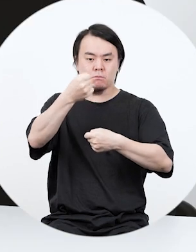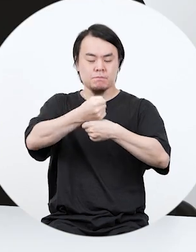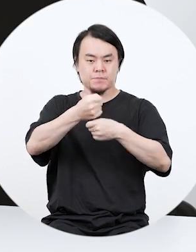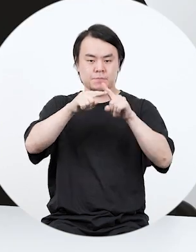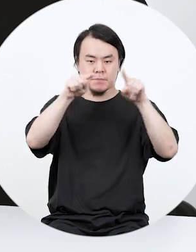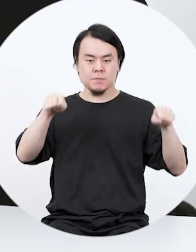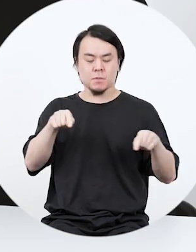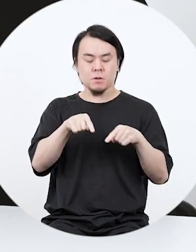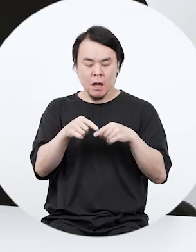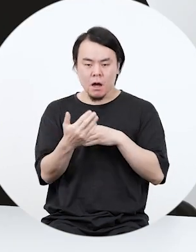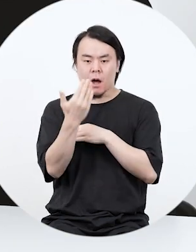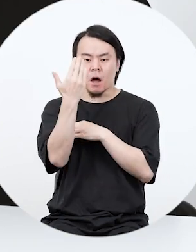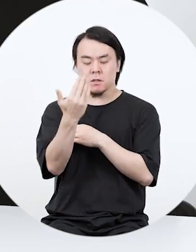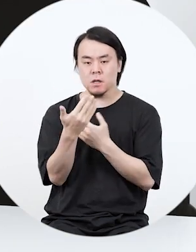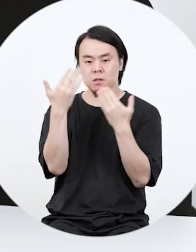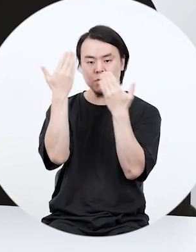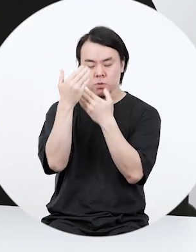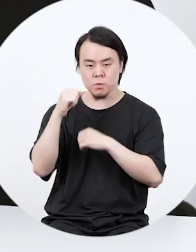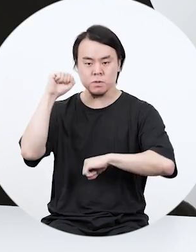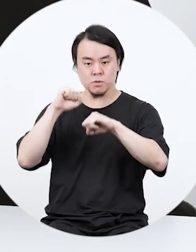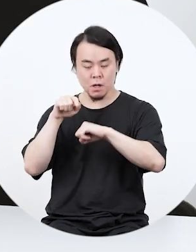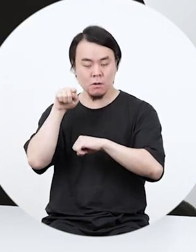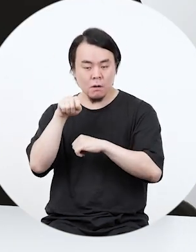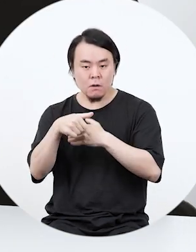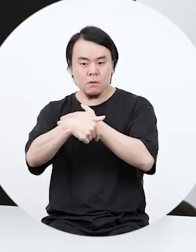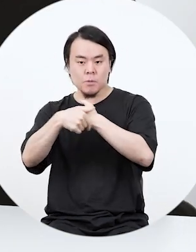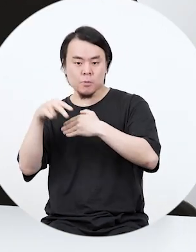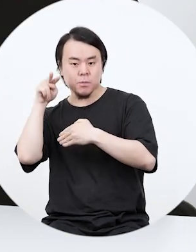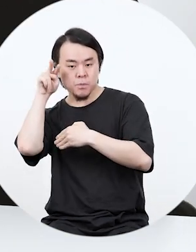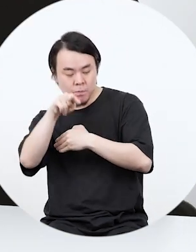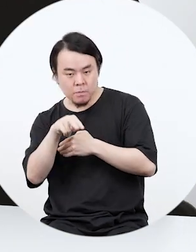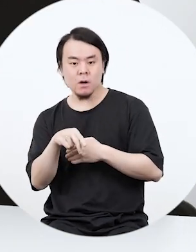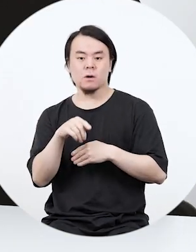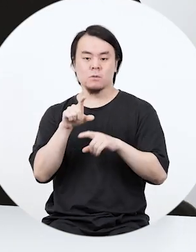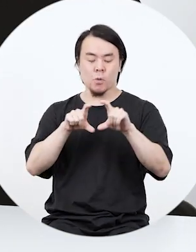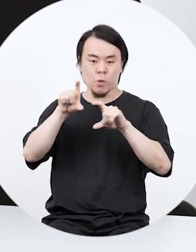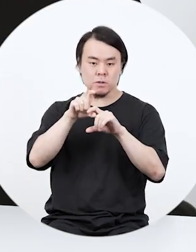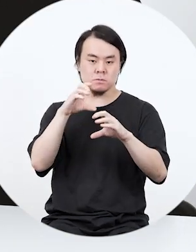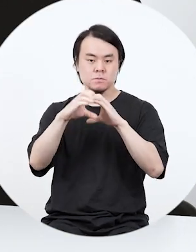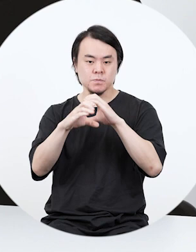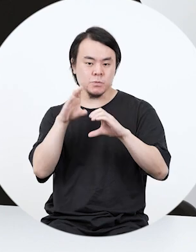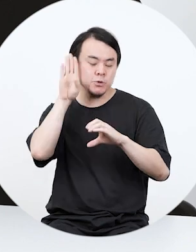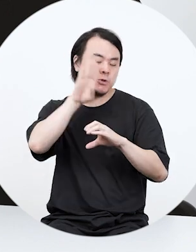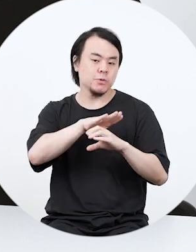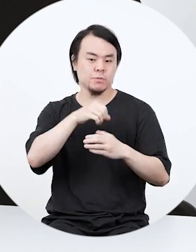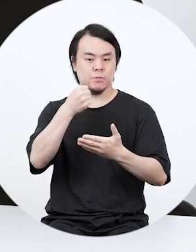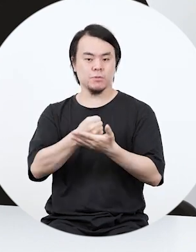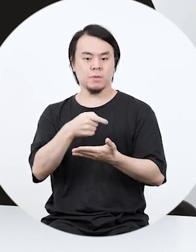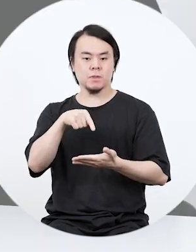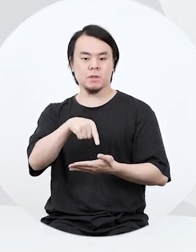This makes us possible to see both body language and captions to realize higher-quality communication.